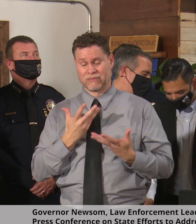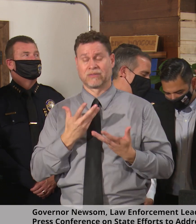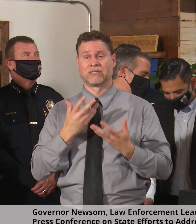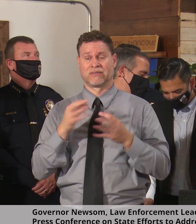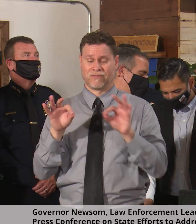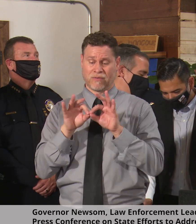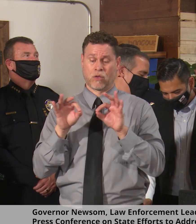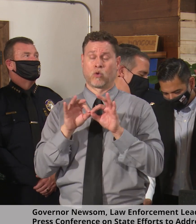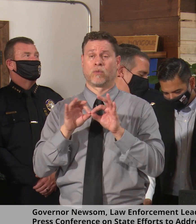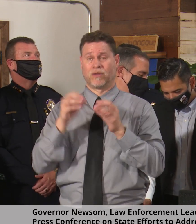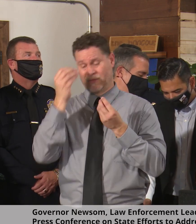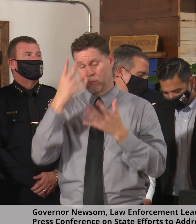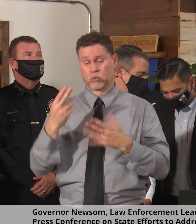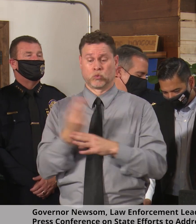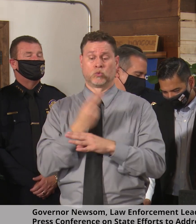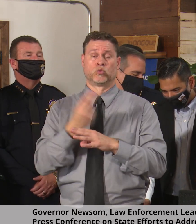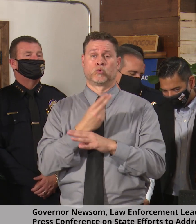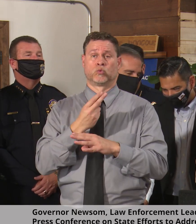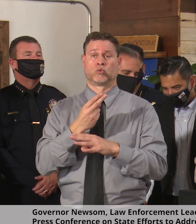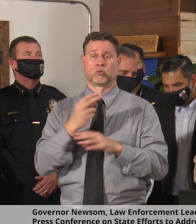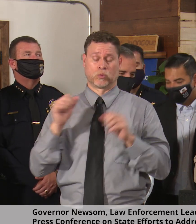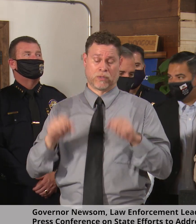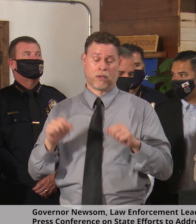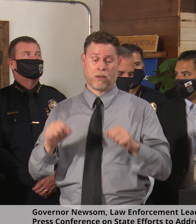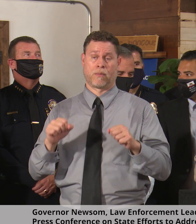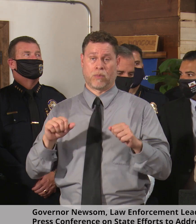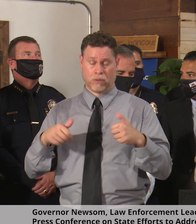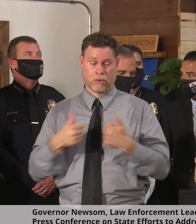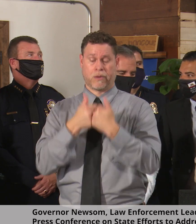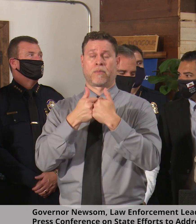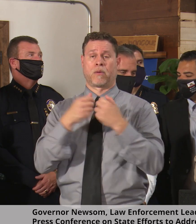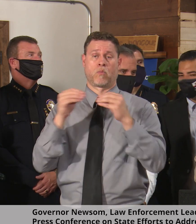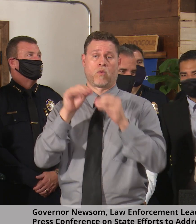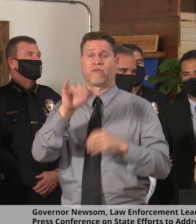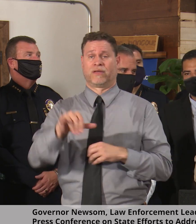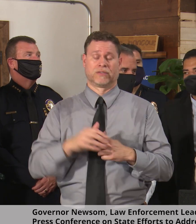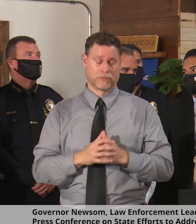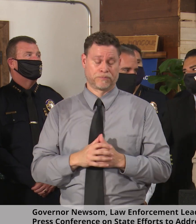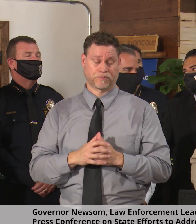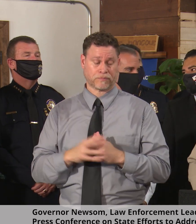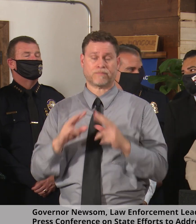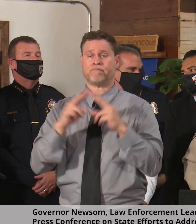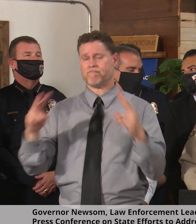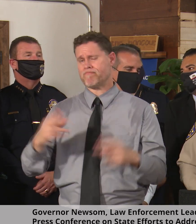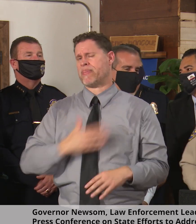that we can use really to be able to combat more of this. So very happy with what we've been able